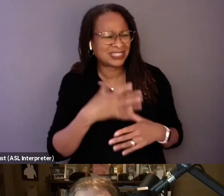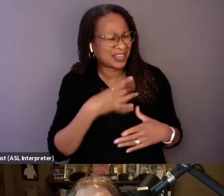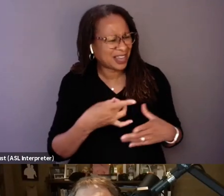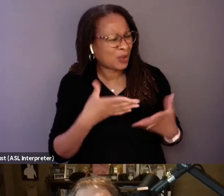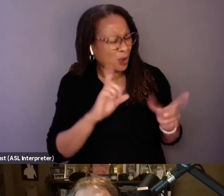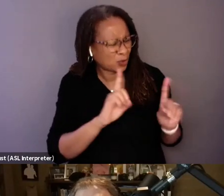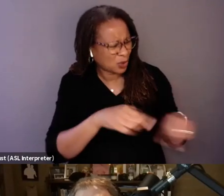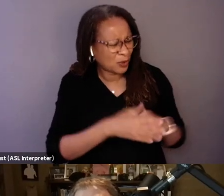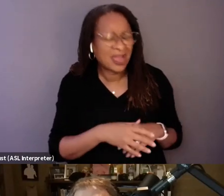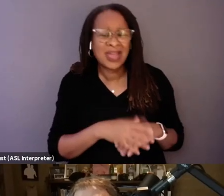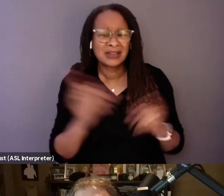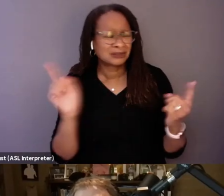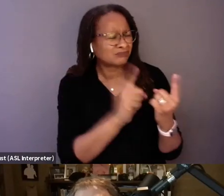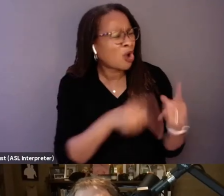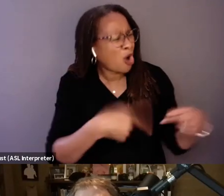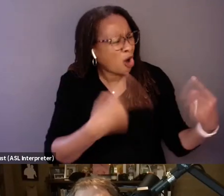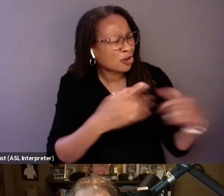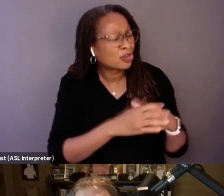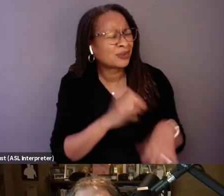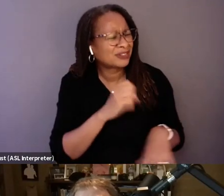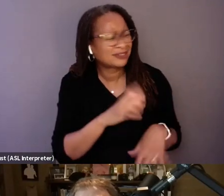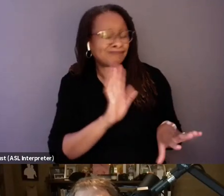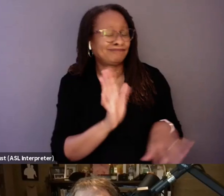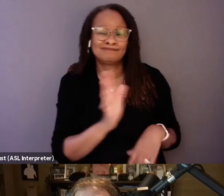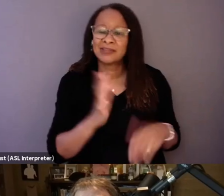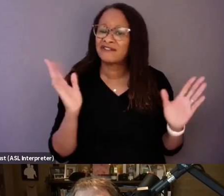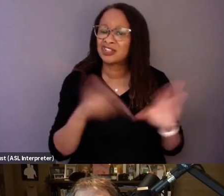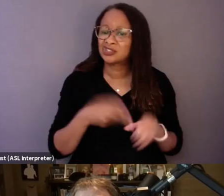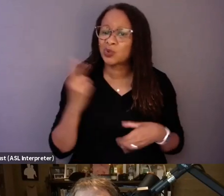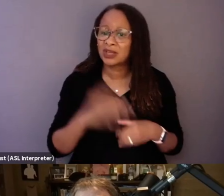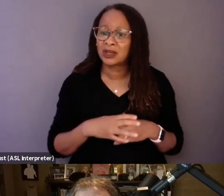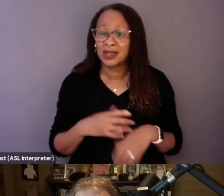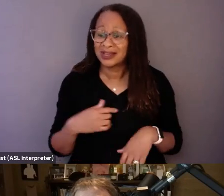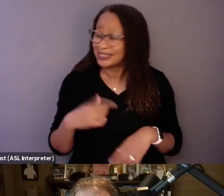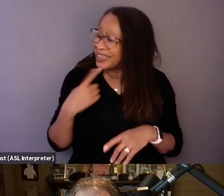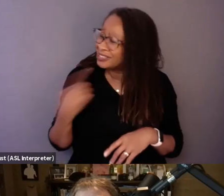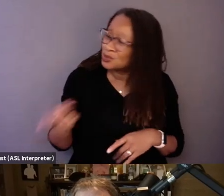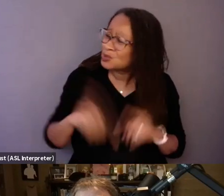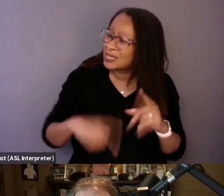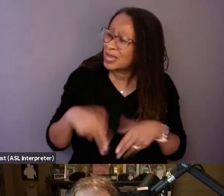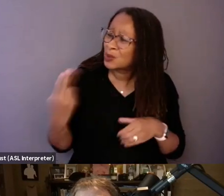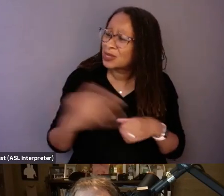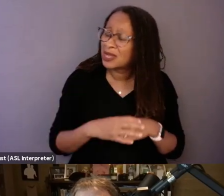I remember he said, "I'm going to quit." And I thought, "You can't quit, you know?" He said, "I'm not gonna go do something when it's so wrong"